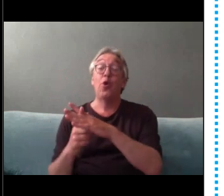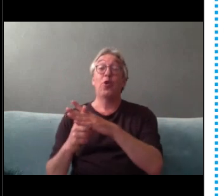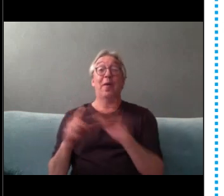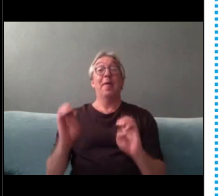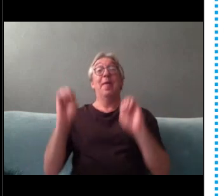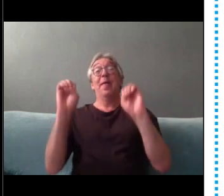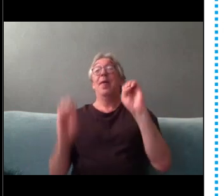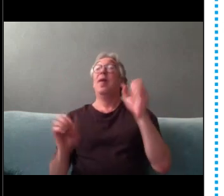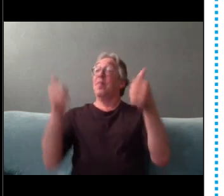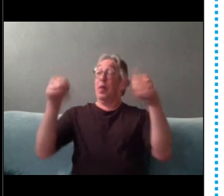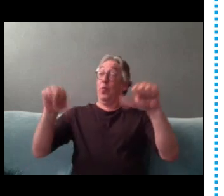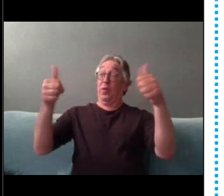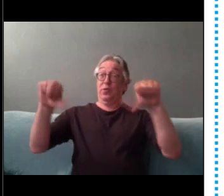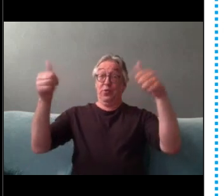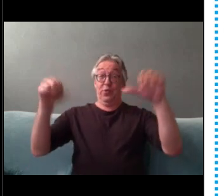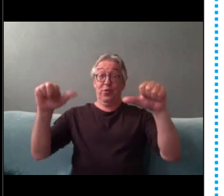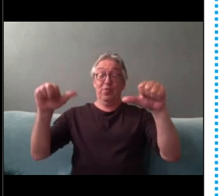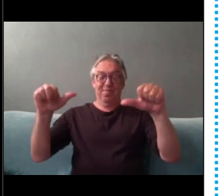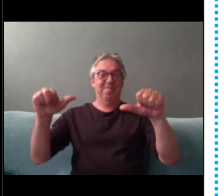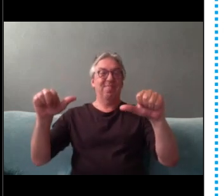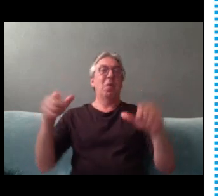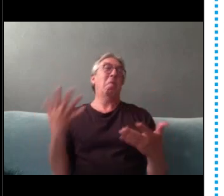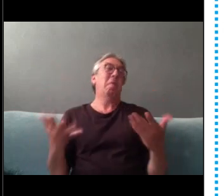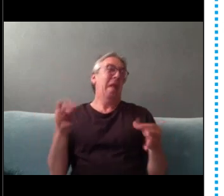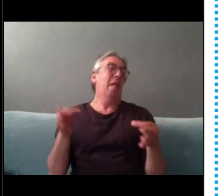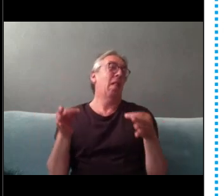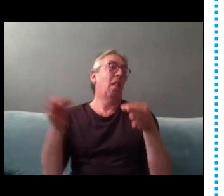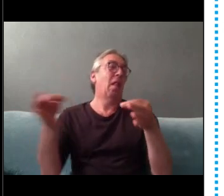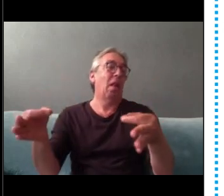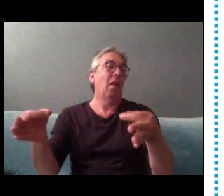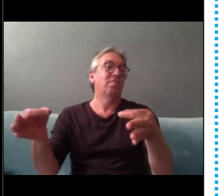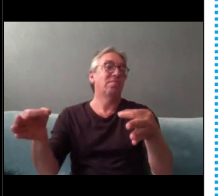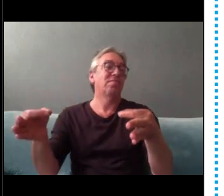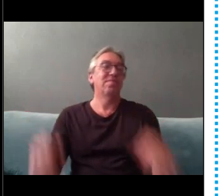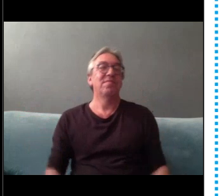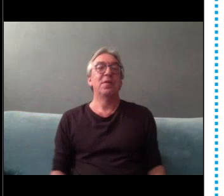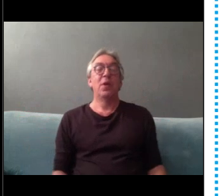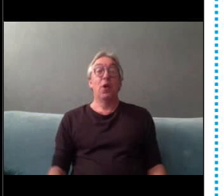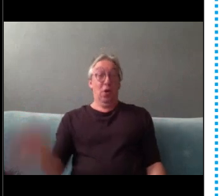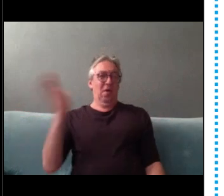we are ready to answer questions and there have been reports and issues